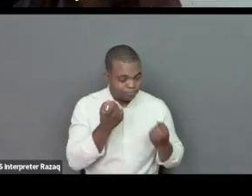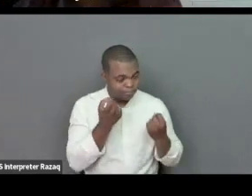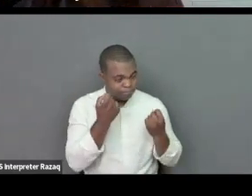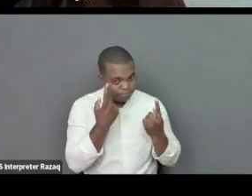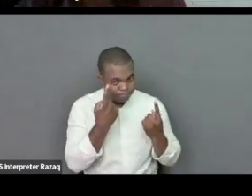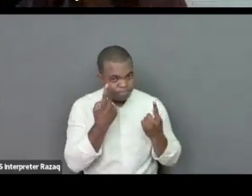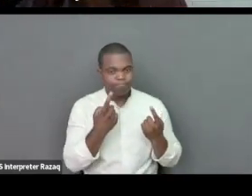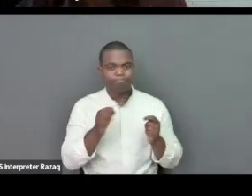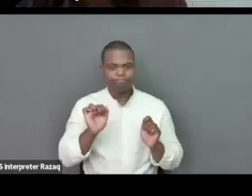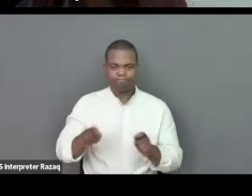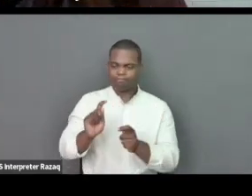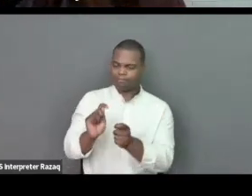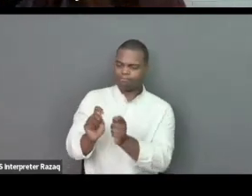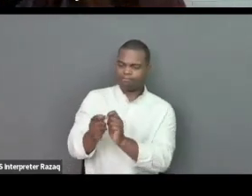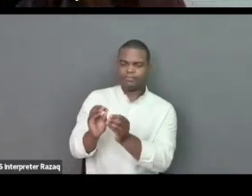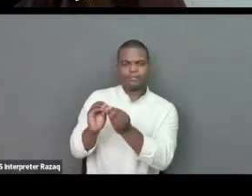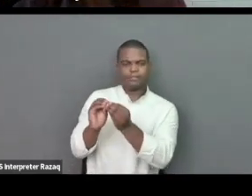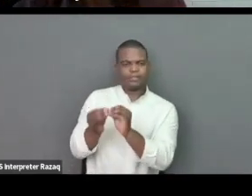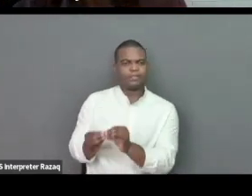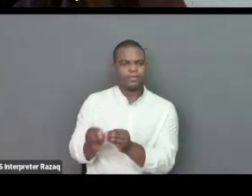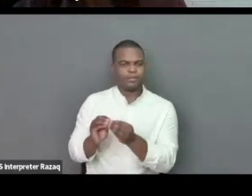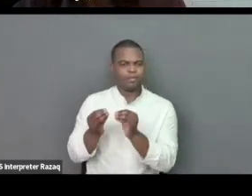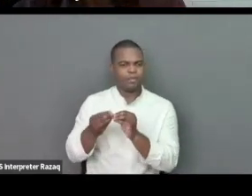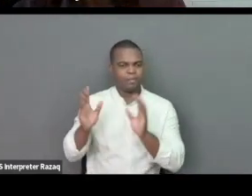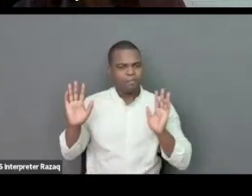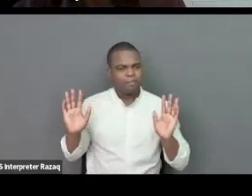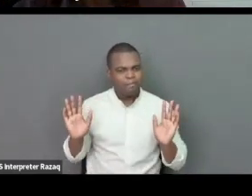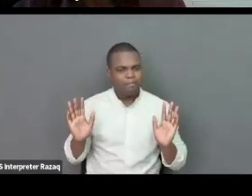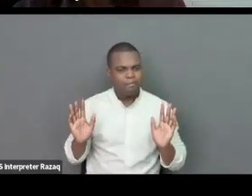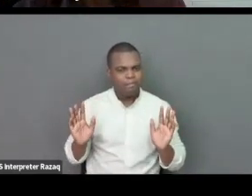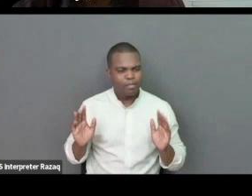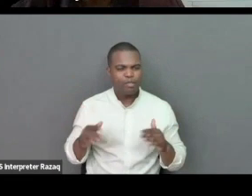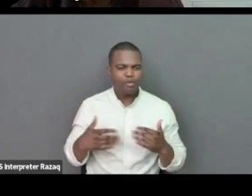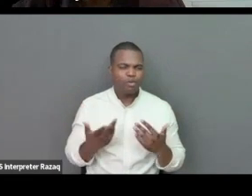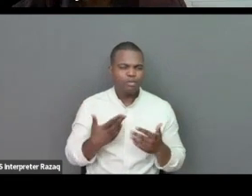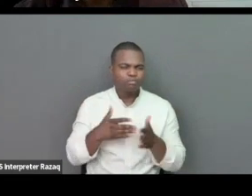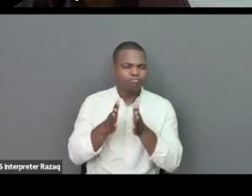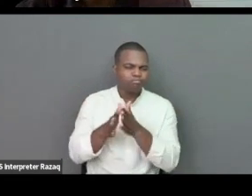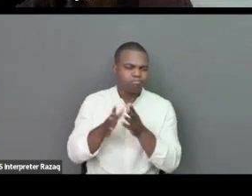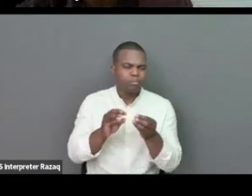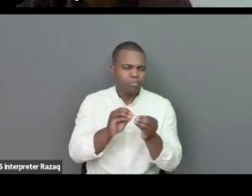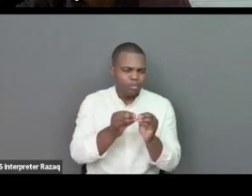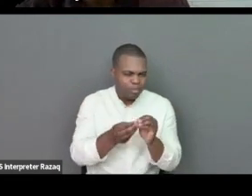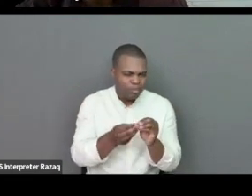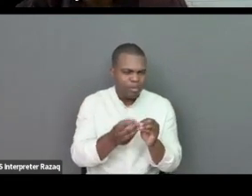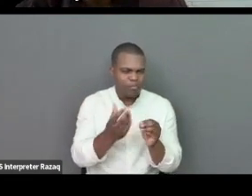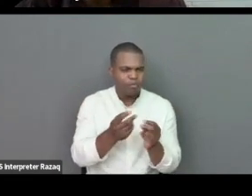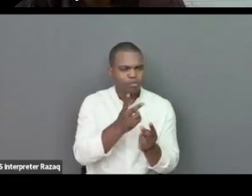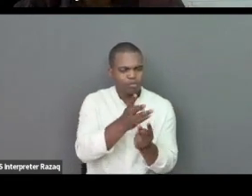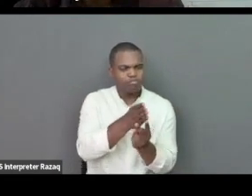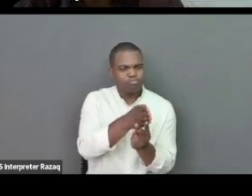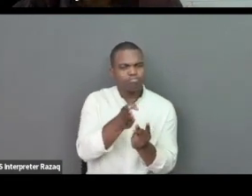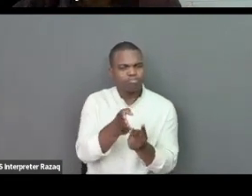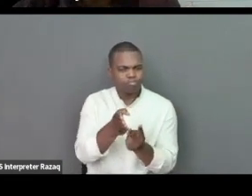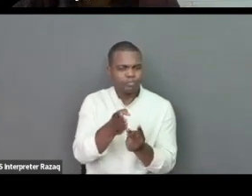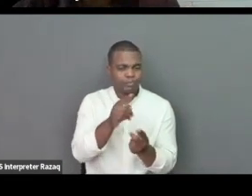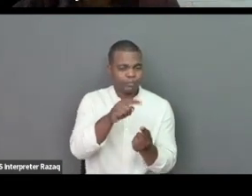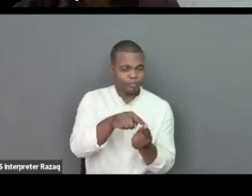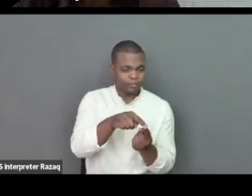mainly. One is what to talk about, and the other is to talk about in a way that your